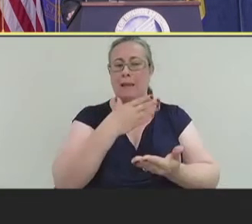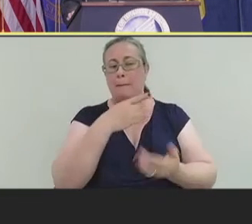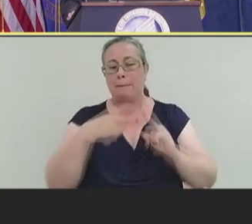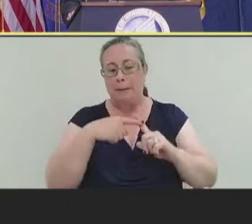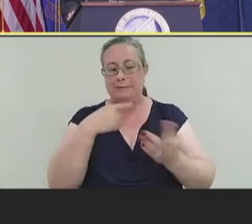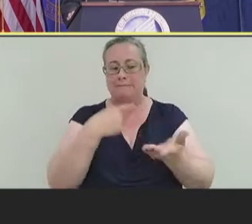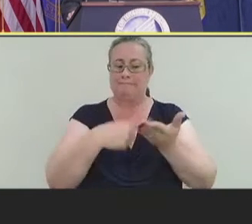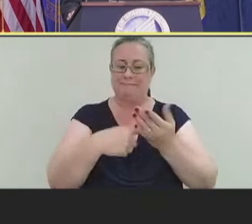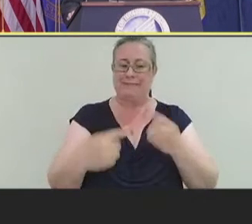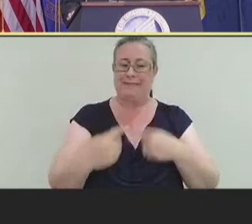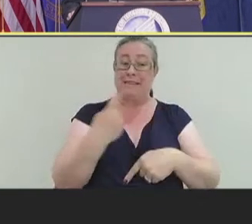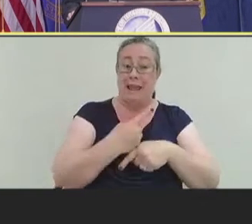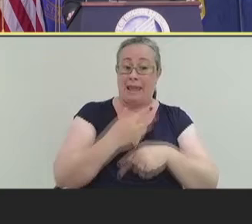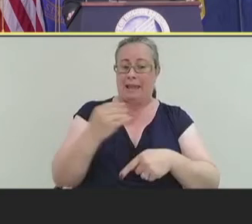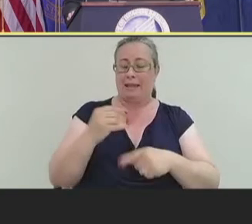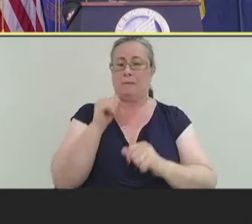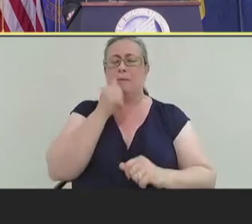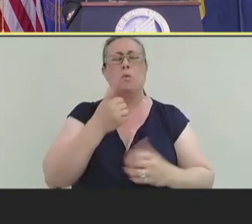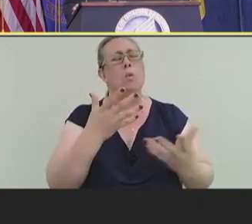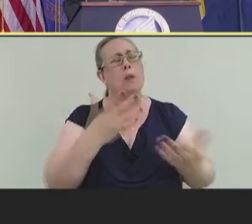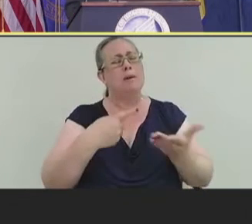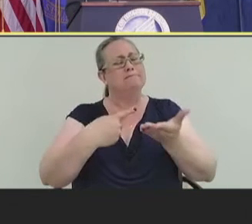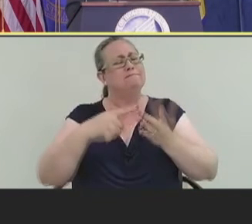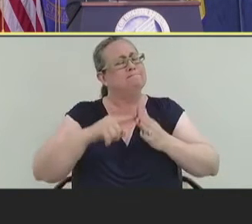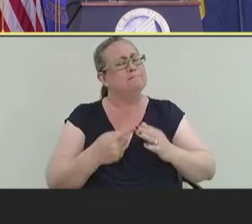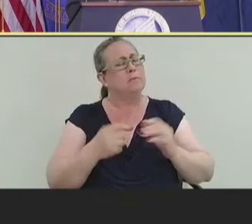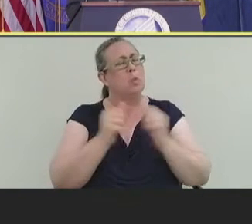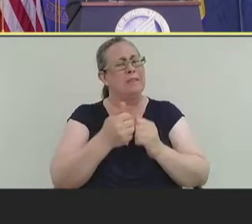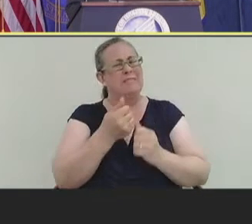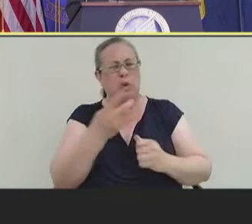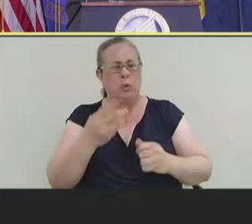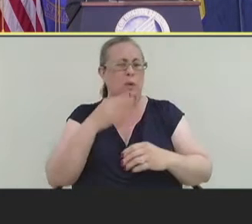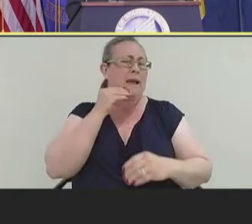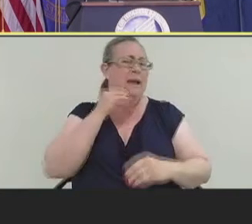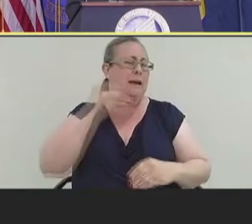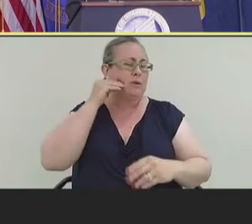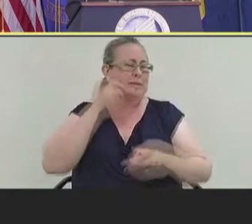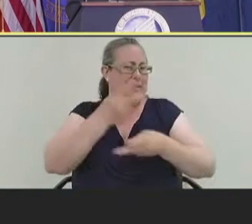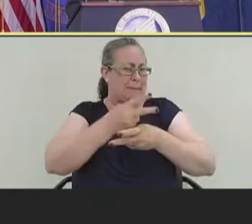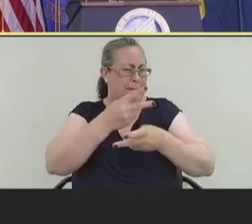I want to begin with a few housekeeping items. And we can move on then to the